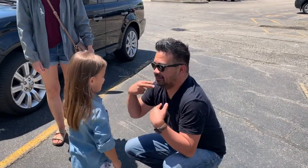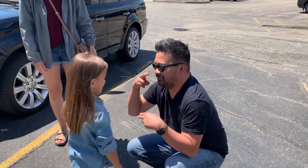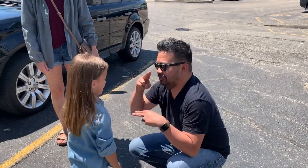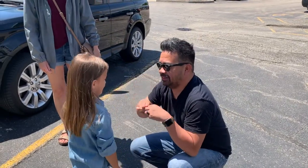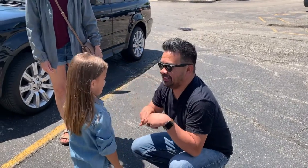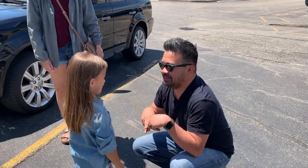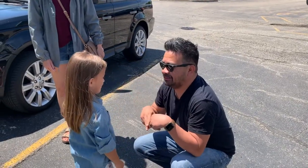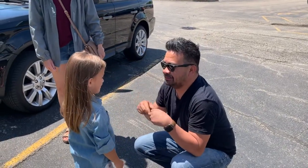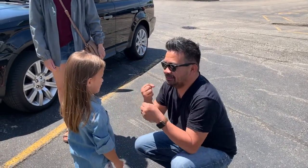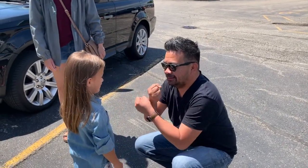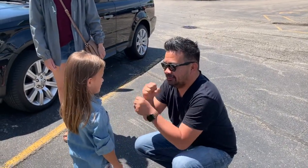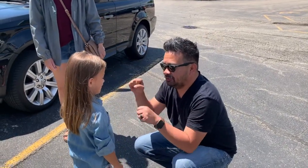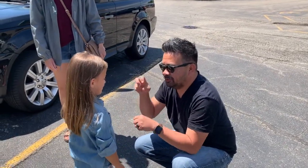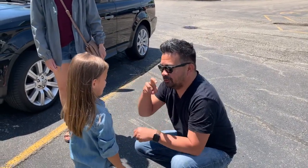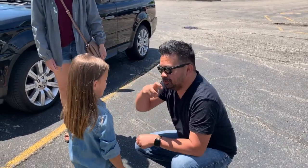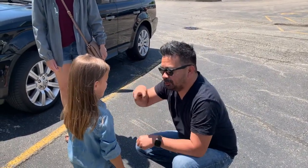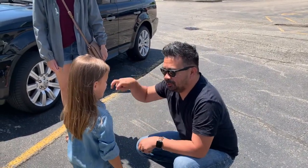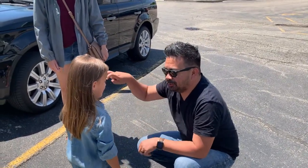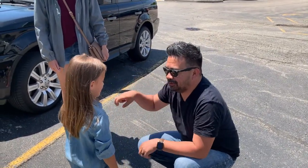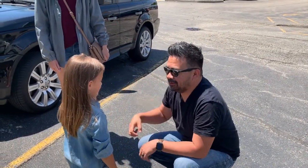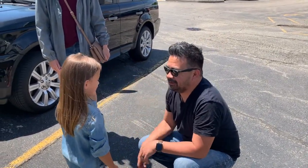Have fun and have a safe trip.